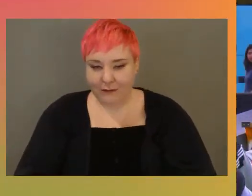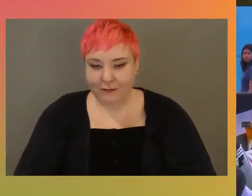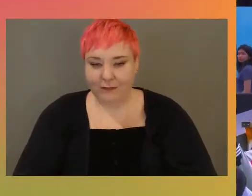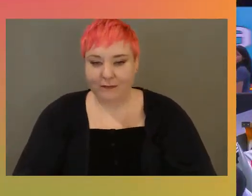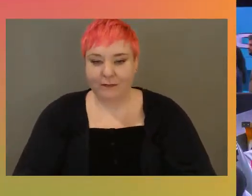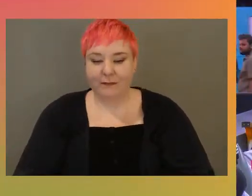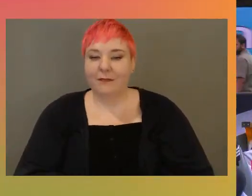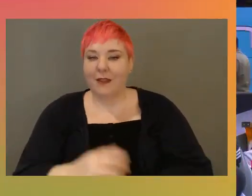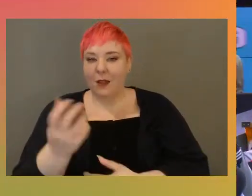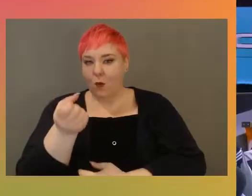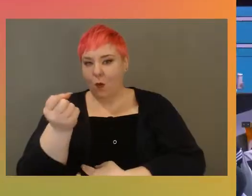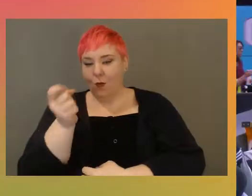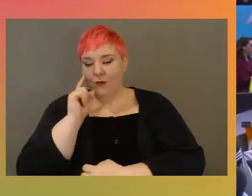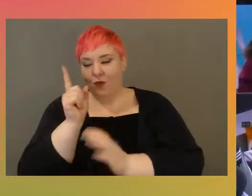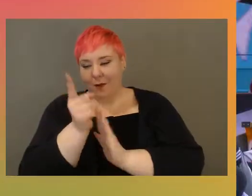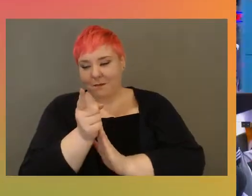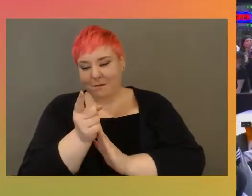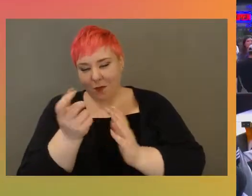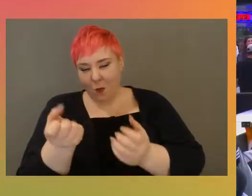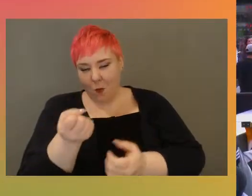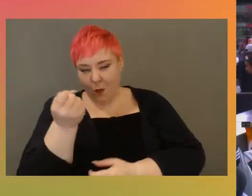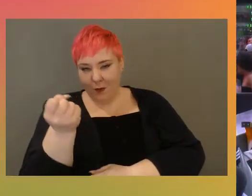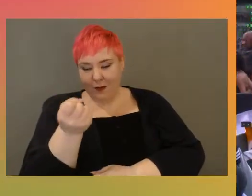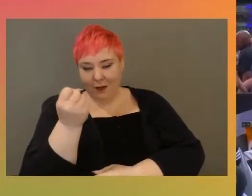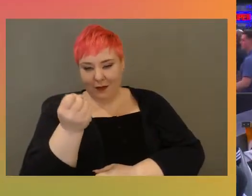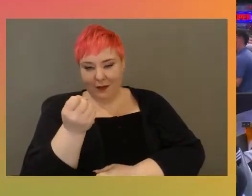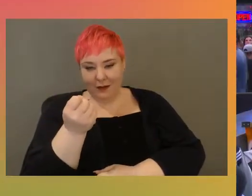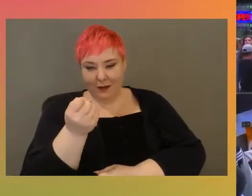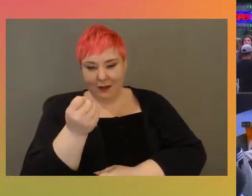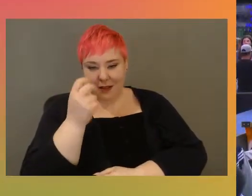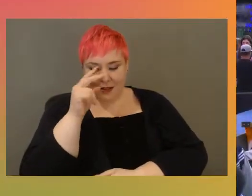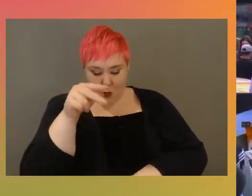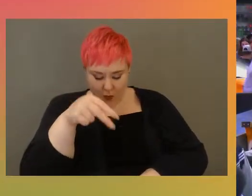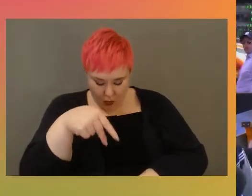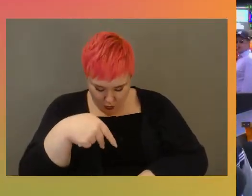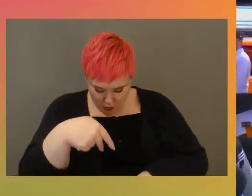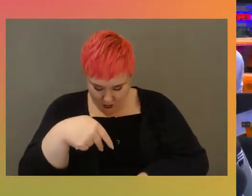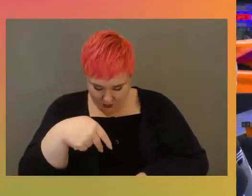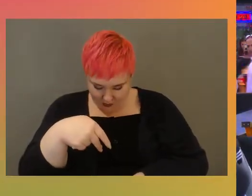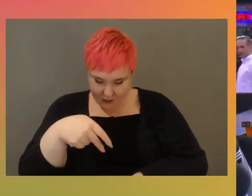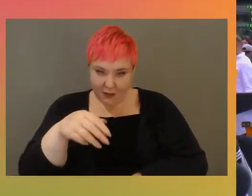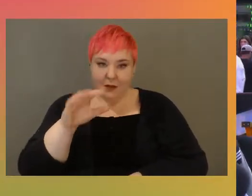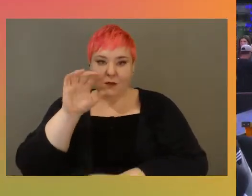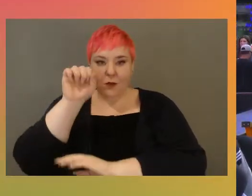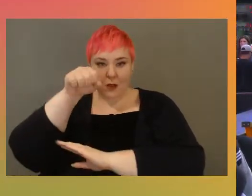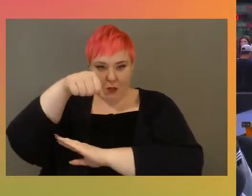DOWNWARD FACING DOG.